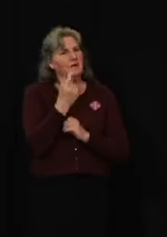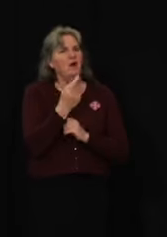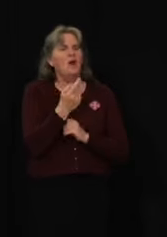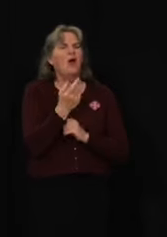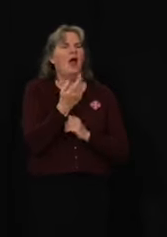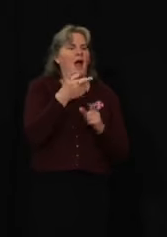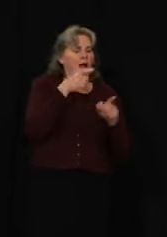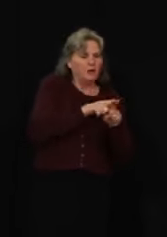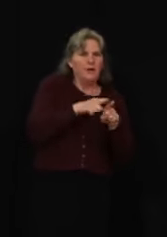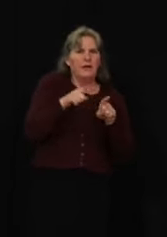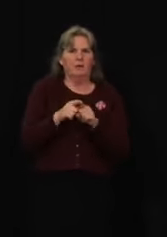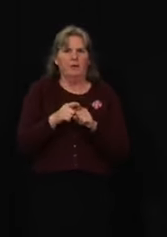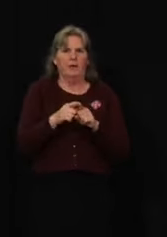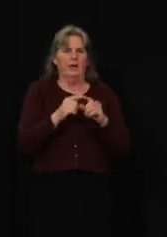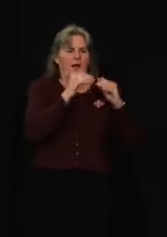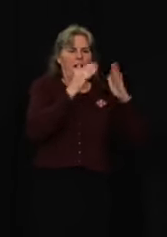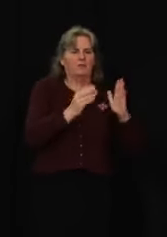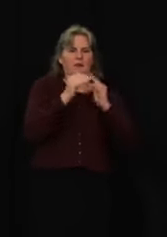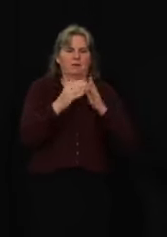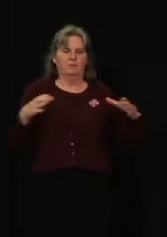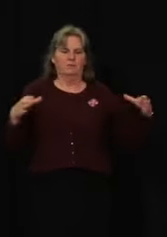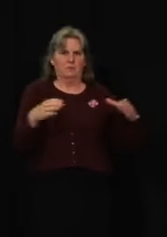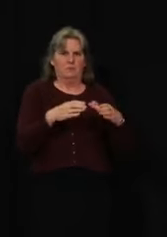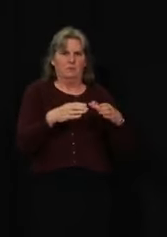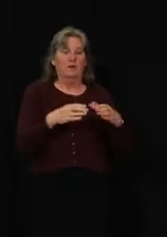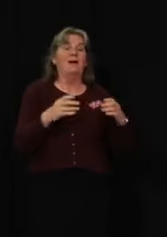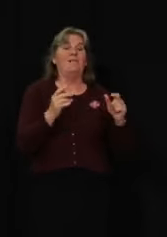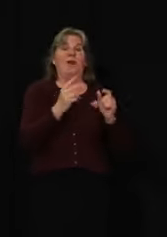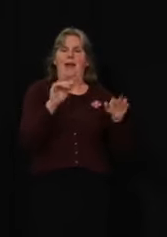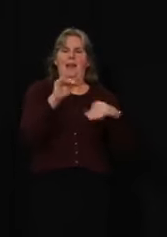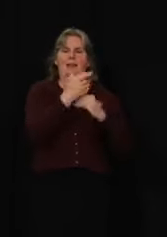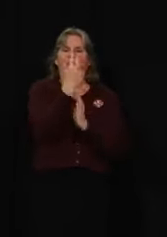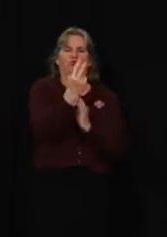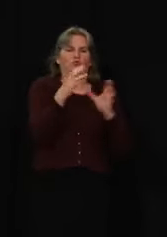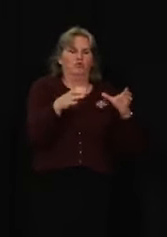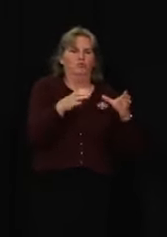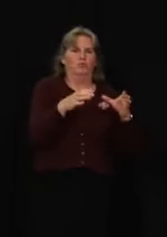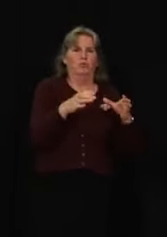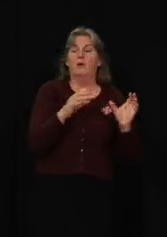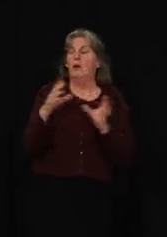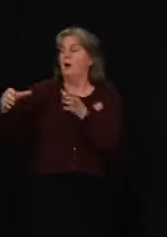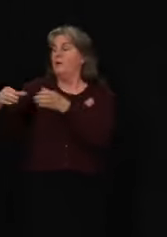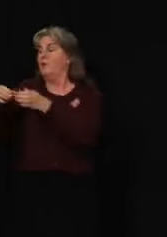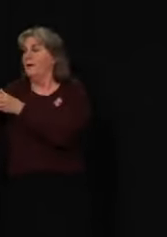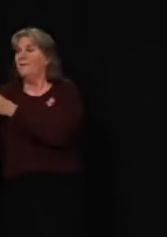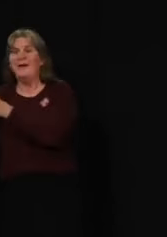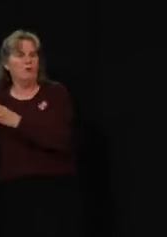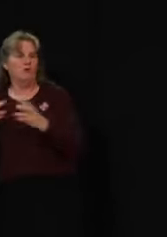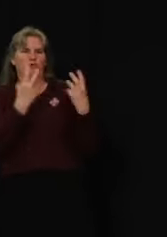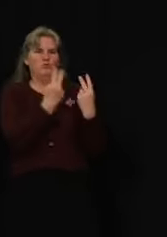to agree on that arrangement, and not have close contact with anyone apart from these units.